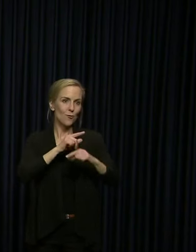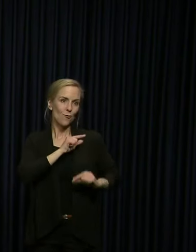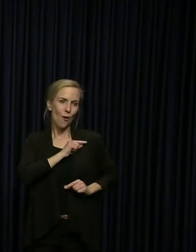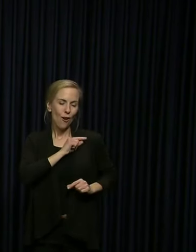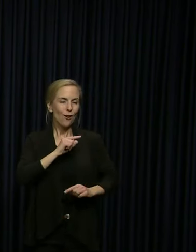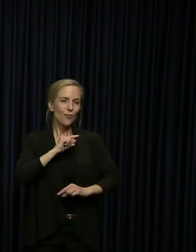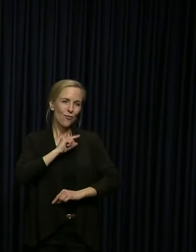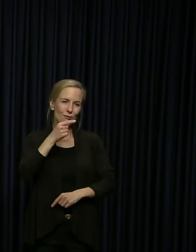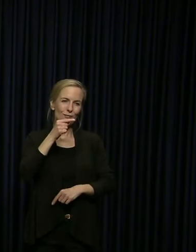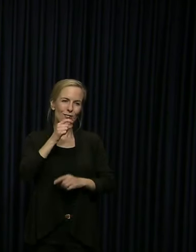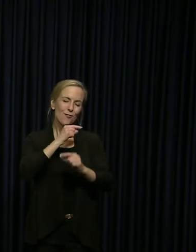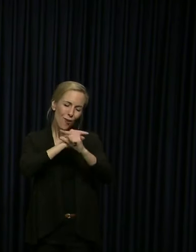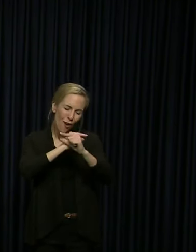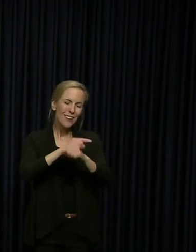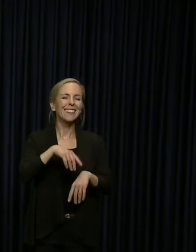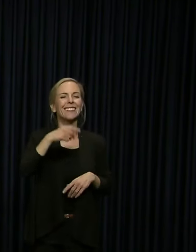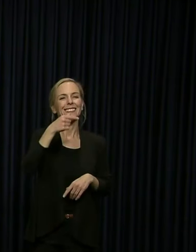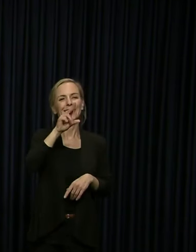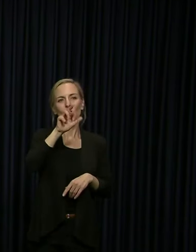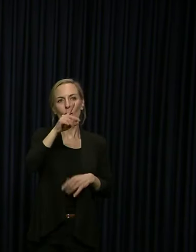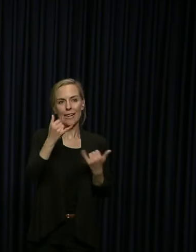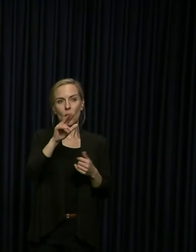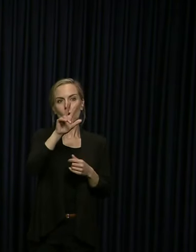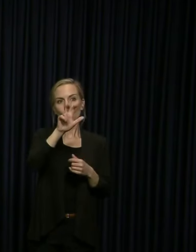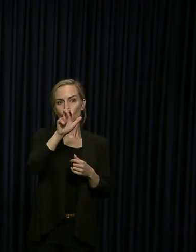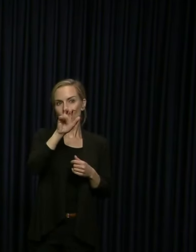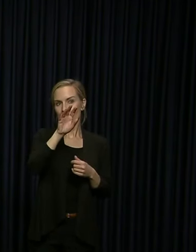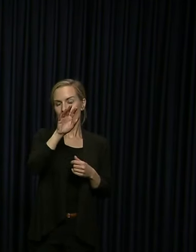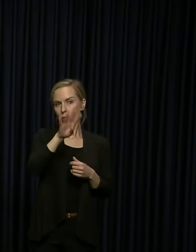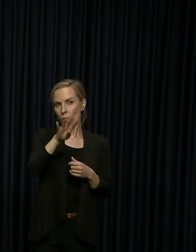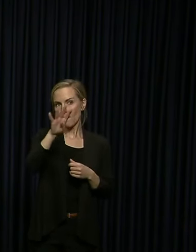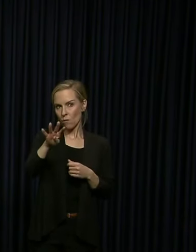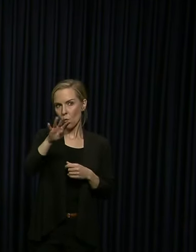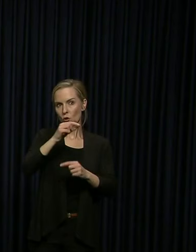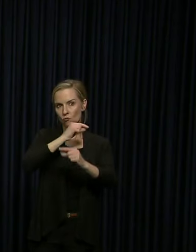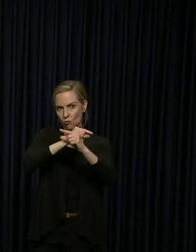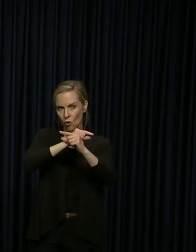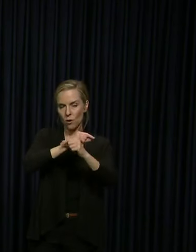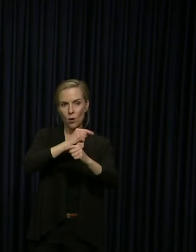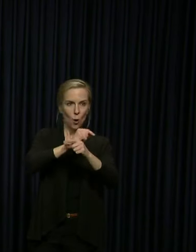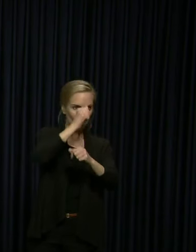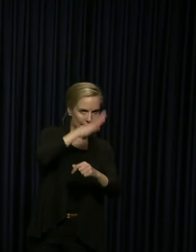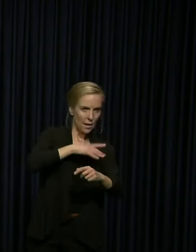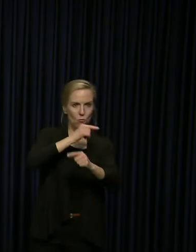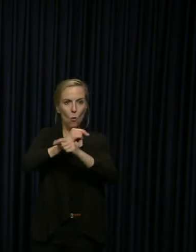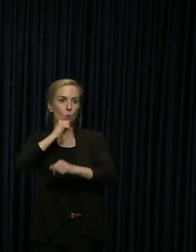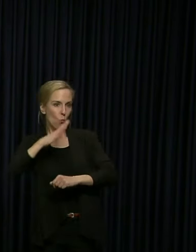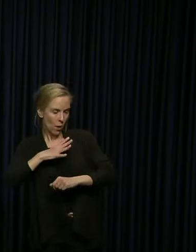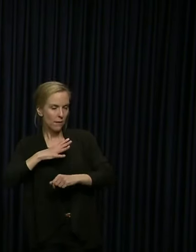THEY WILL BE FOR TIER 1 PATIENTS SYMPTOMATIC, HIGH-RISK PATIENTS, HEALTH CARE WORKERS AND FIRST